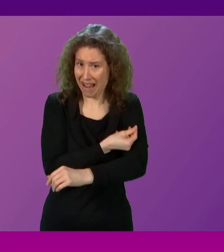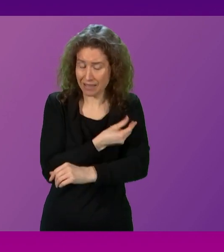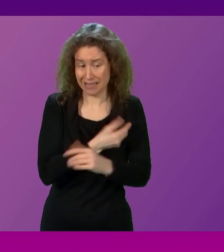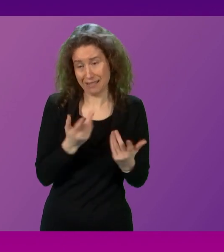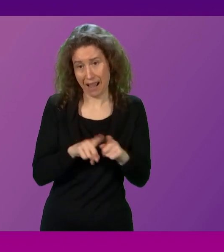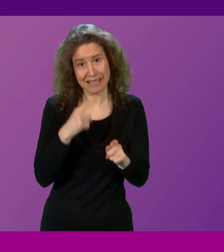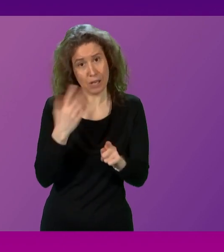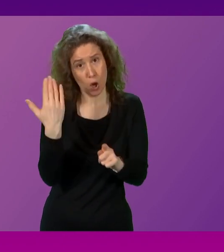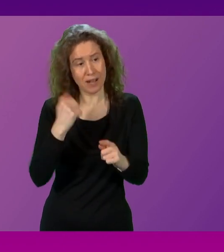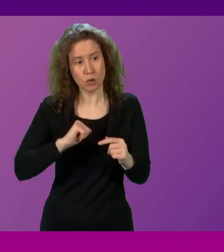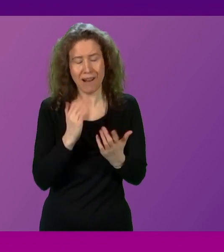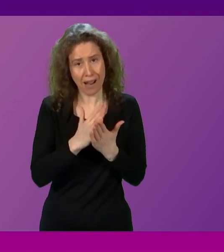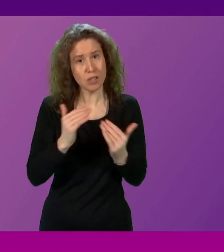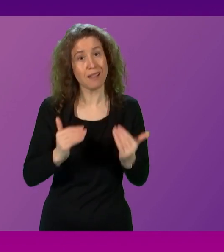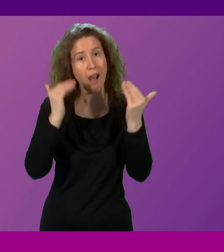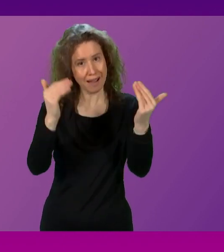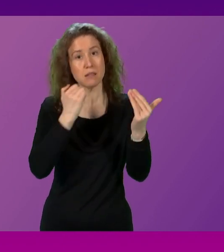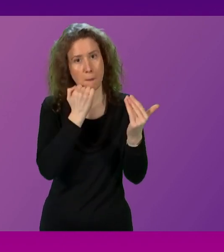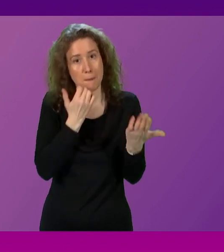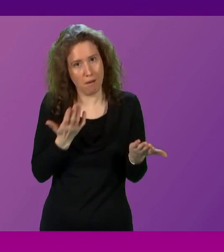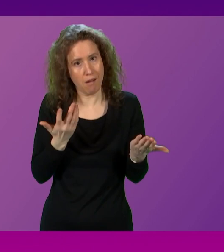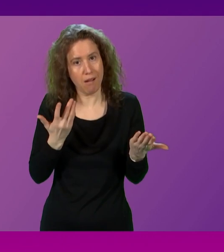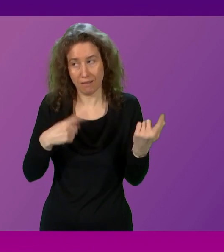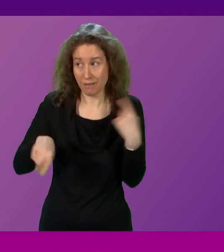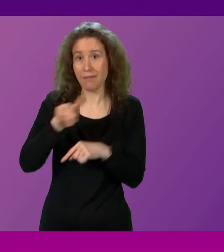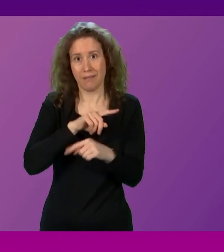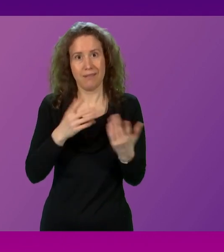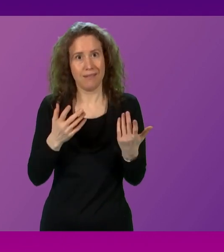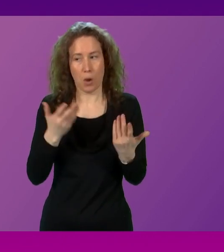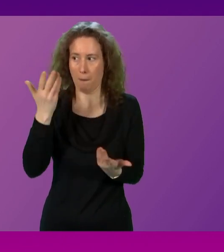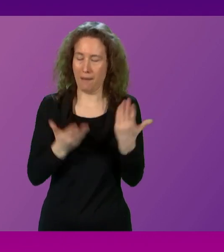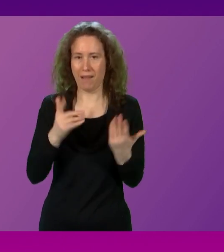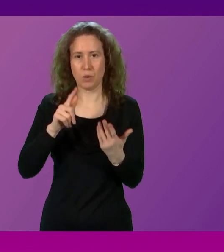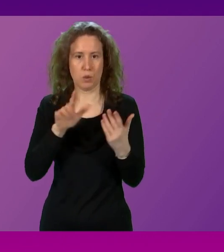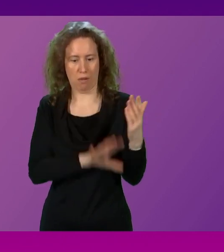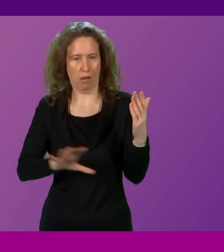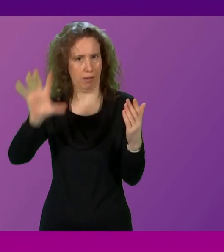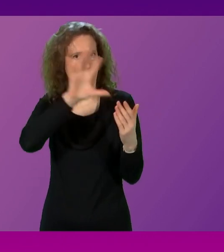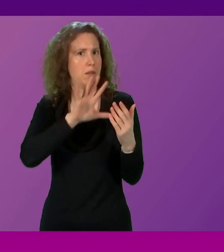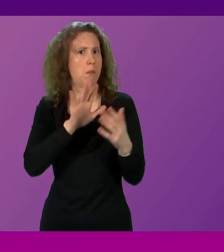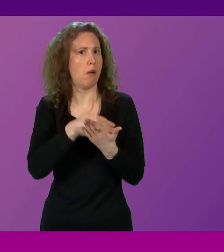Scotland has the highest uptake rates for the HPV vaccine across all the four UK nations. However,